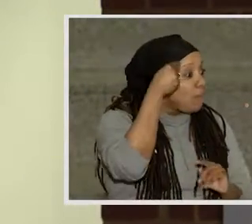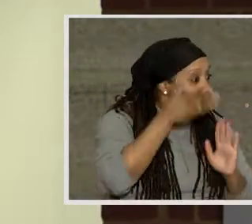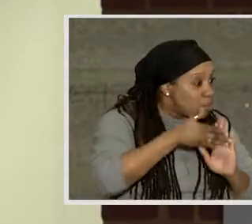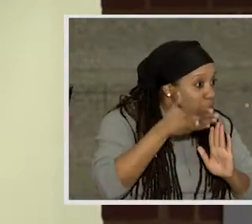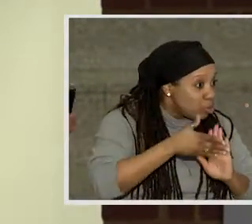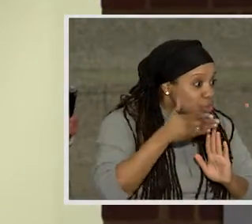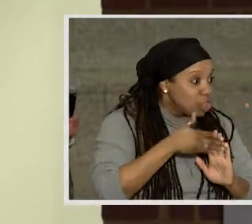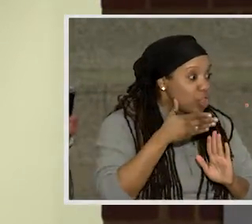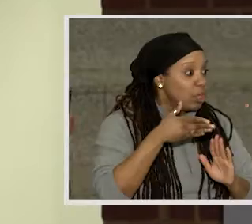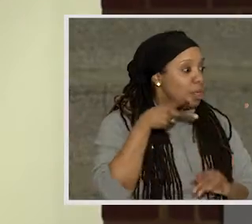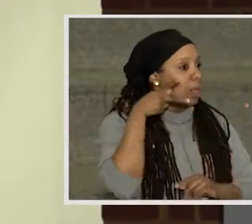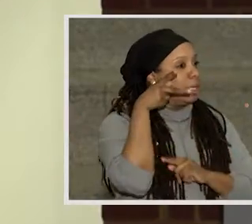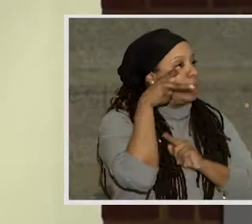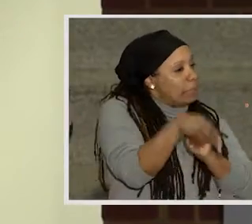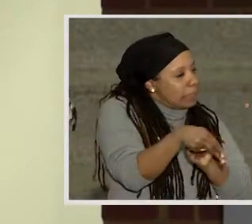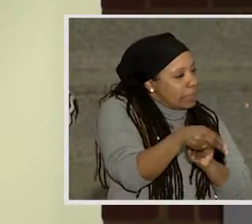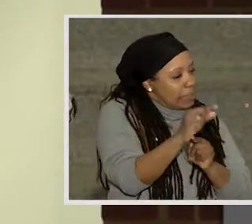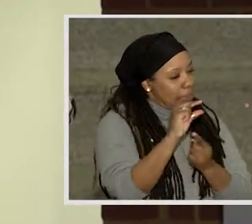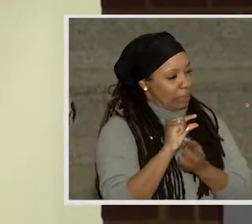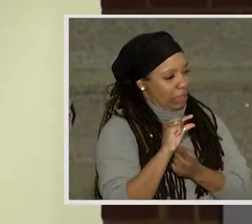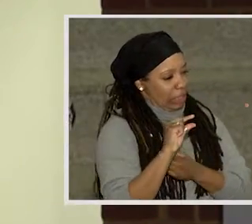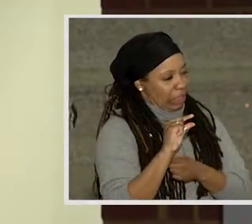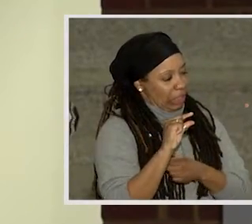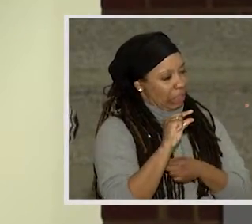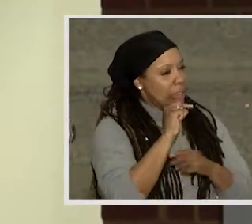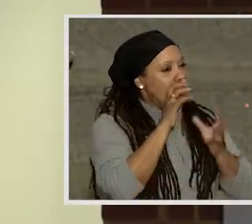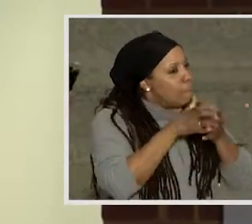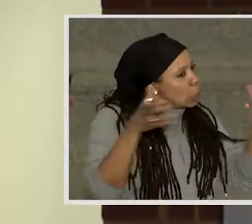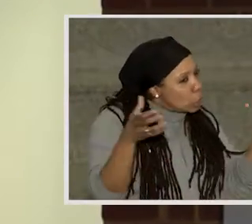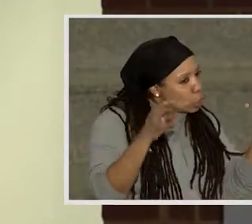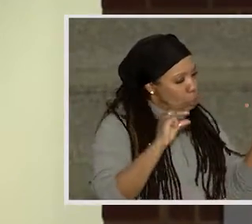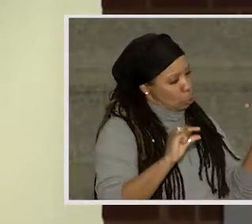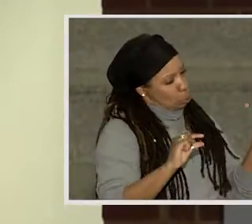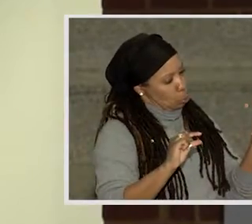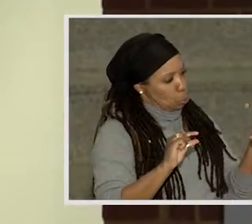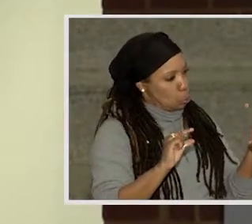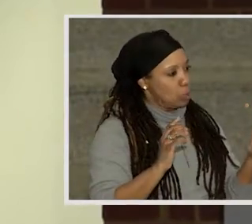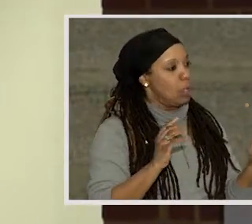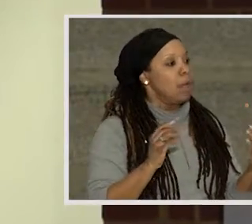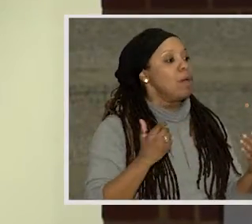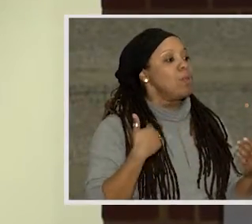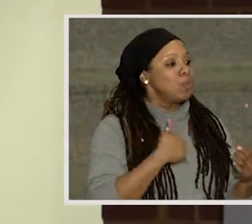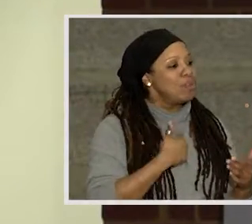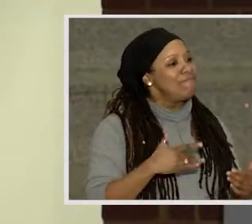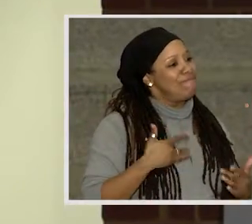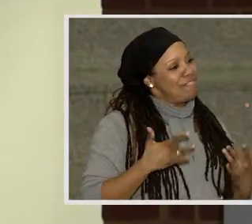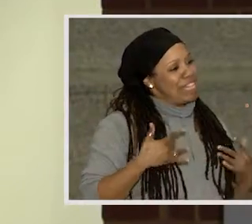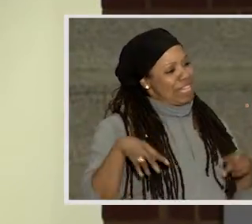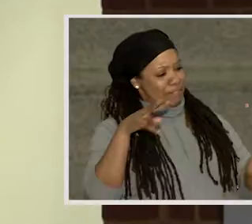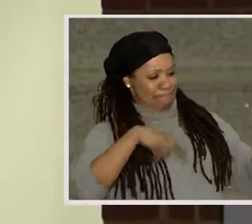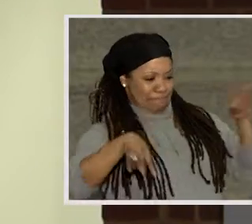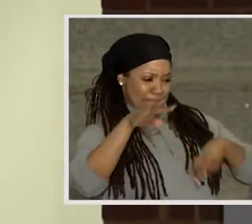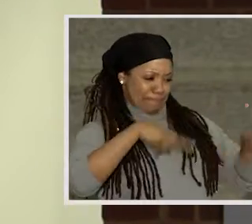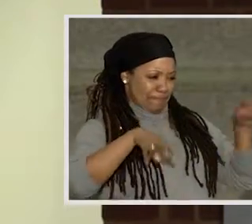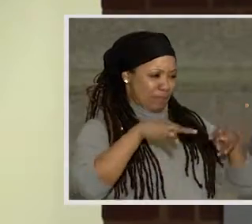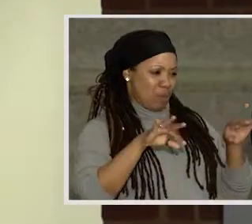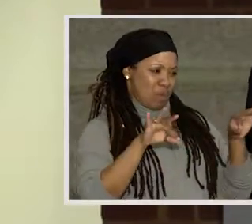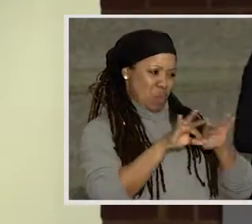HUMAN SERVICES BECAUSE THAT SAFETY NET TOUCHES ALL OTHER ASPECTS, EDUCATION, PUBLIC SAFETY, ALL OF THE OTHER SORT OF THINGS SO THOSE WERE OUR NUMBERS.